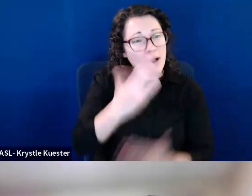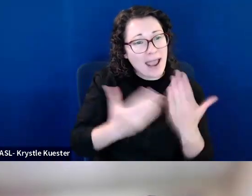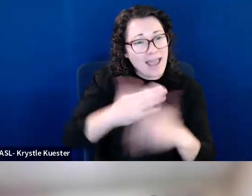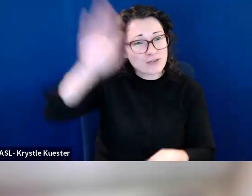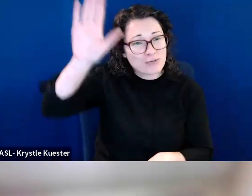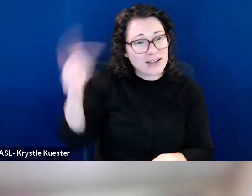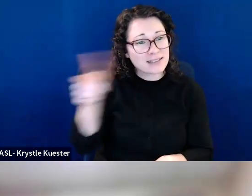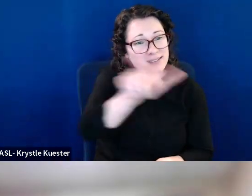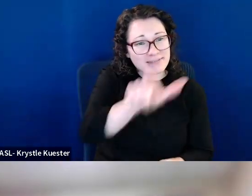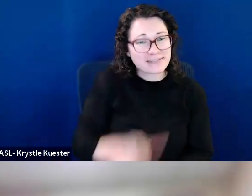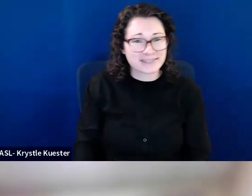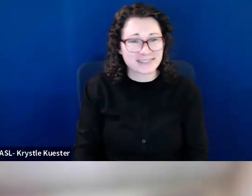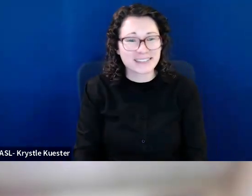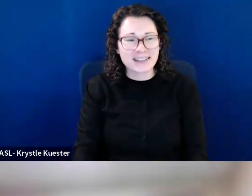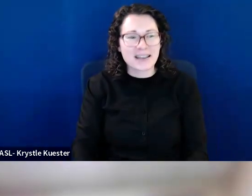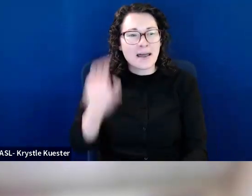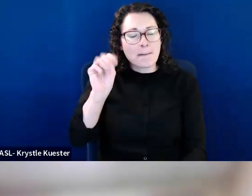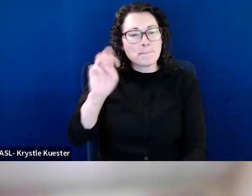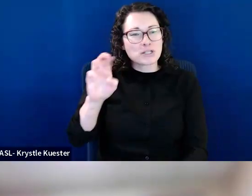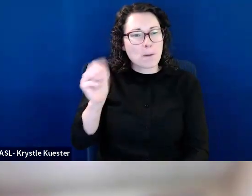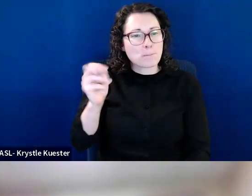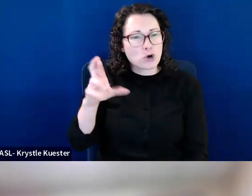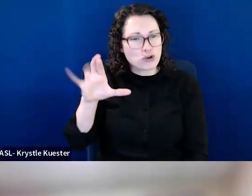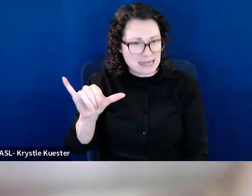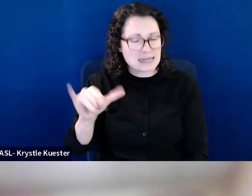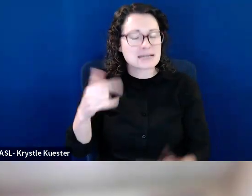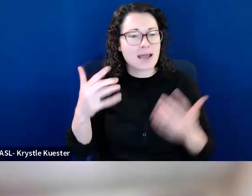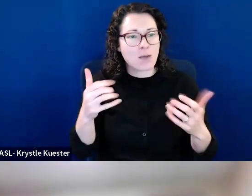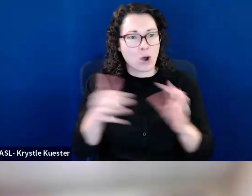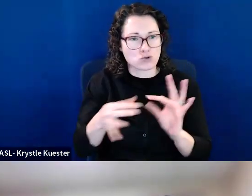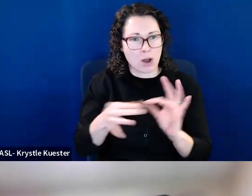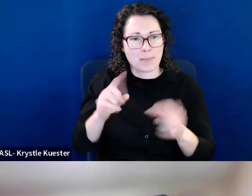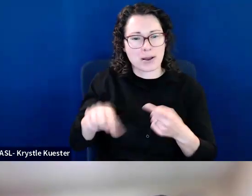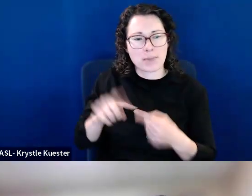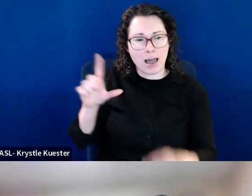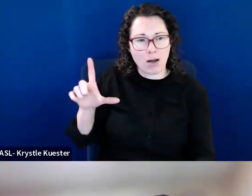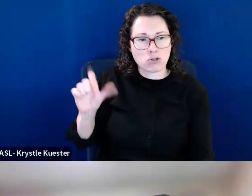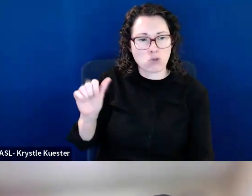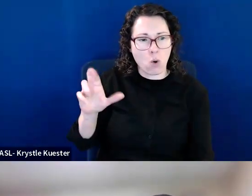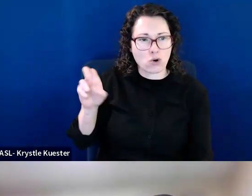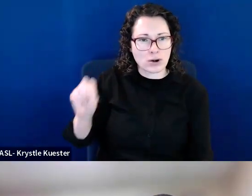the floor. Yeah. I just wanted to comment of of what Lauren was talking about of chemotherapy